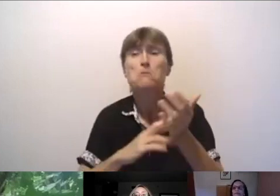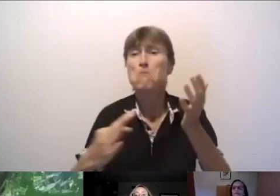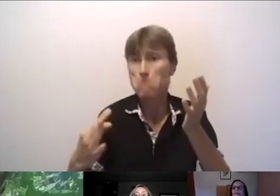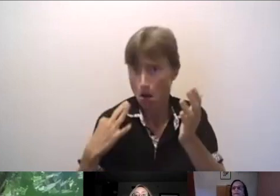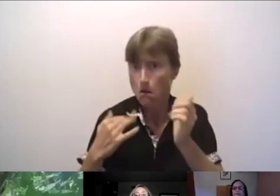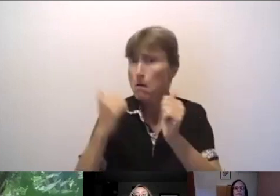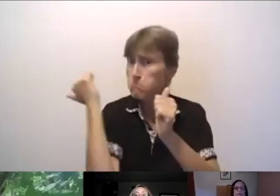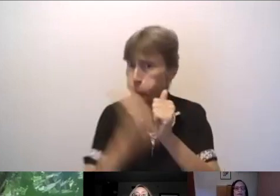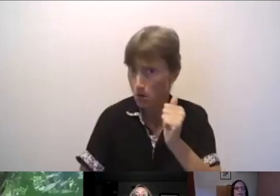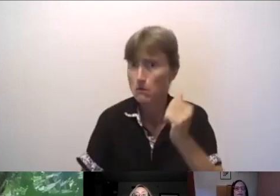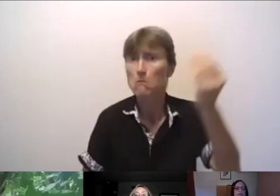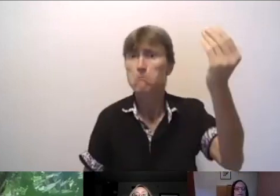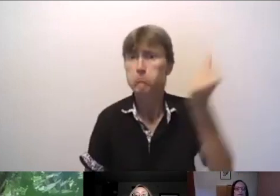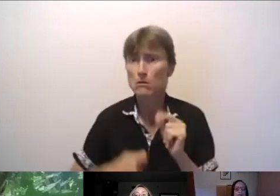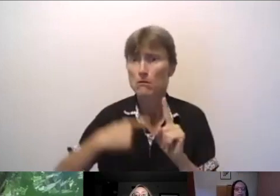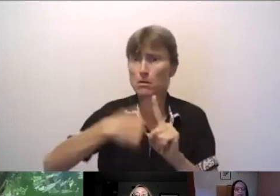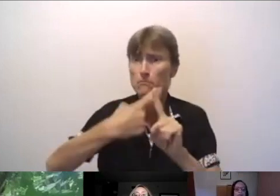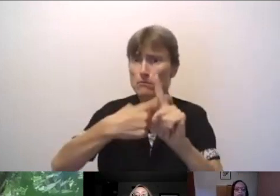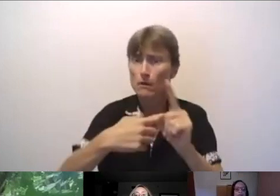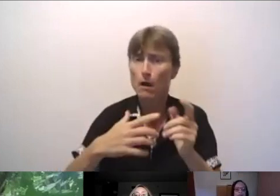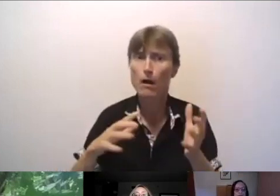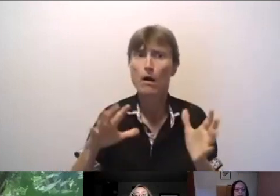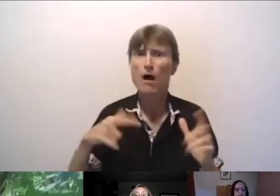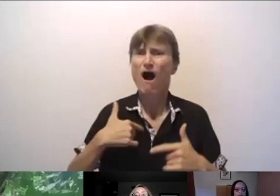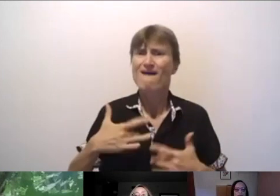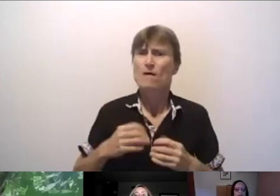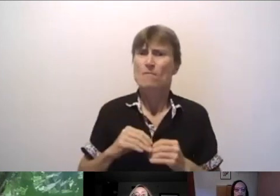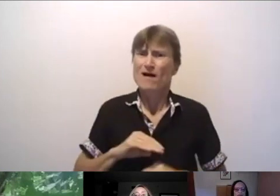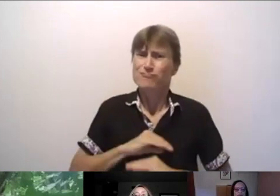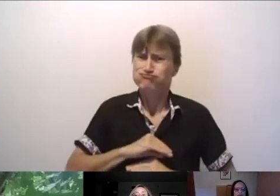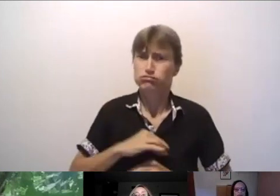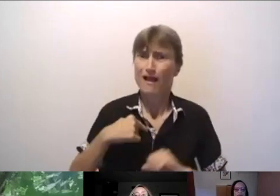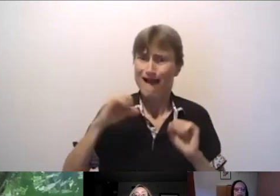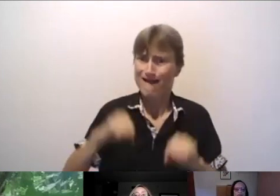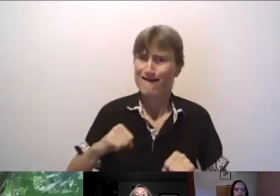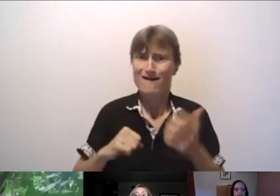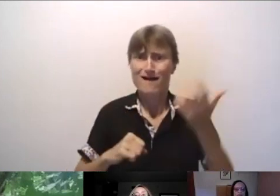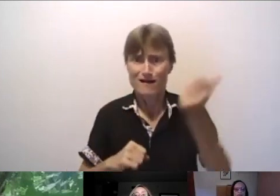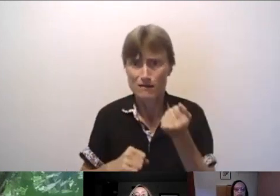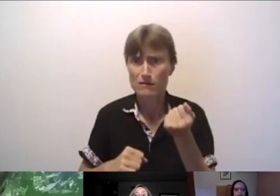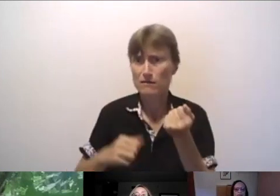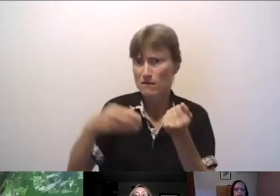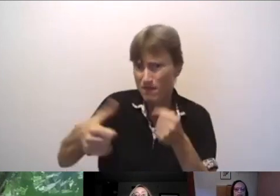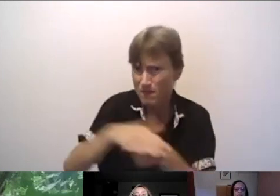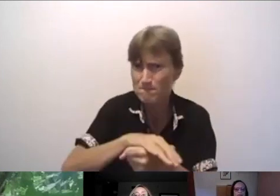i can go and take this money live my life take care of my children pay my bills and if i make more money